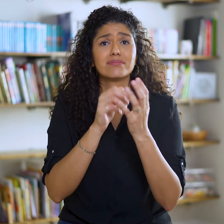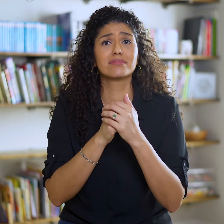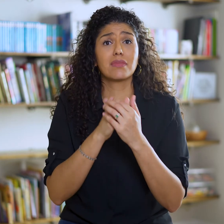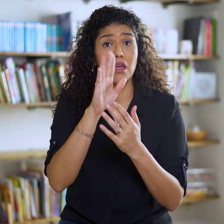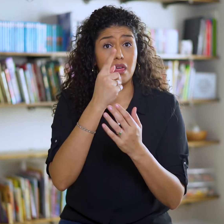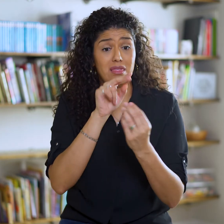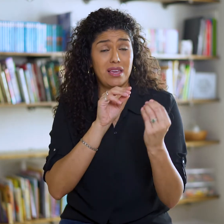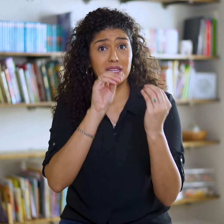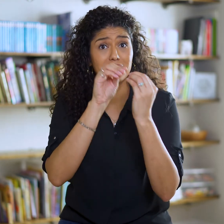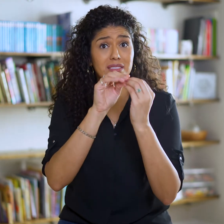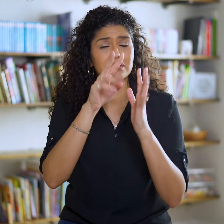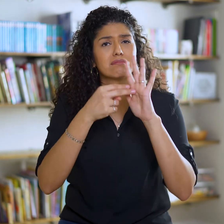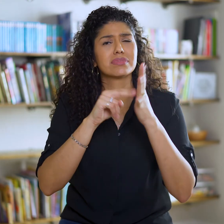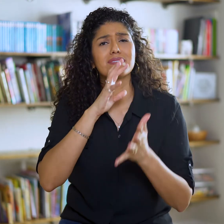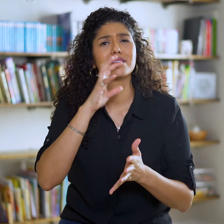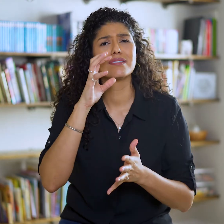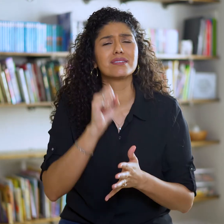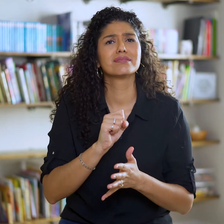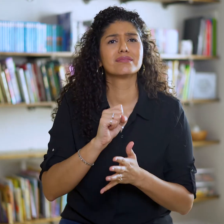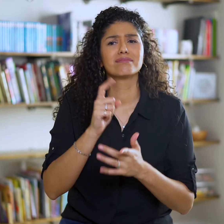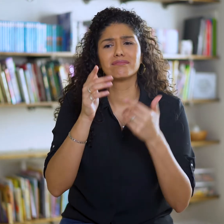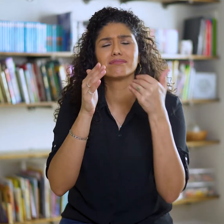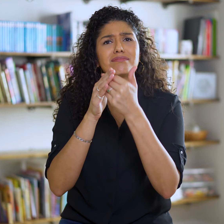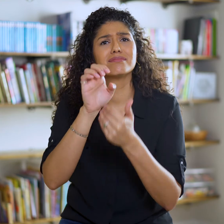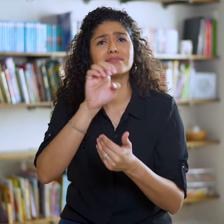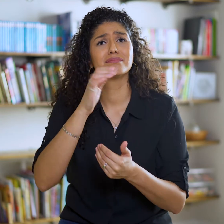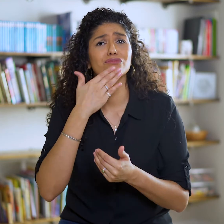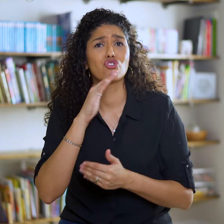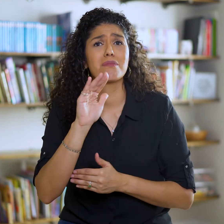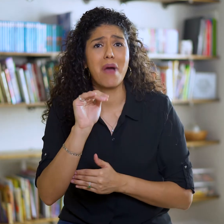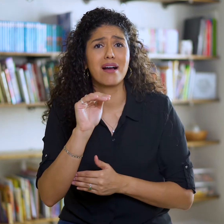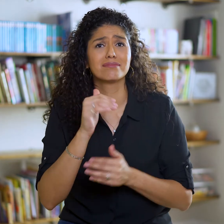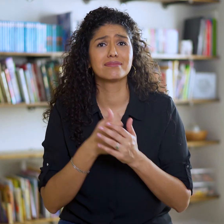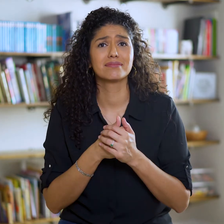that serves as an ancient Near Eastern greeting.